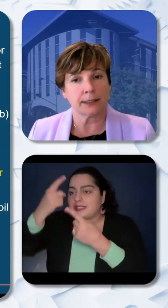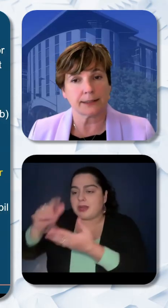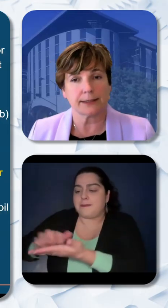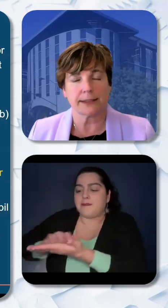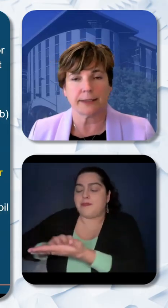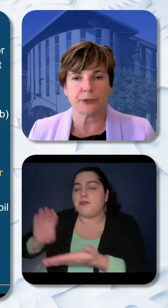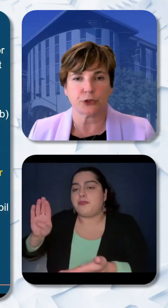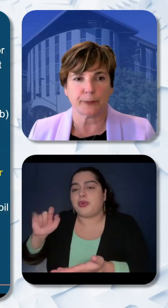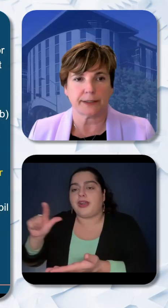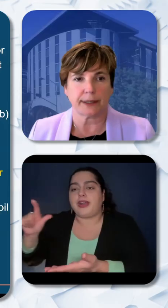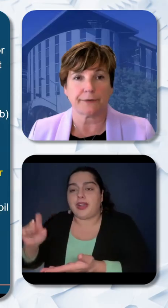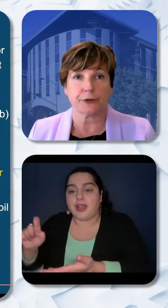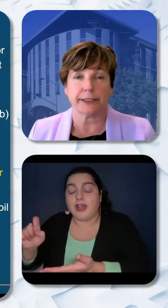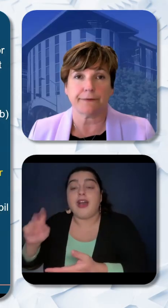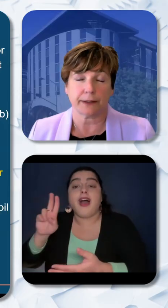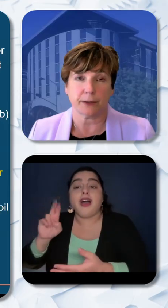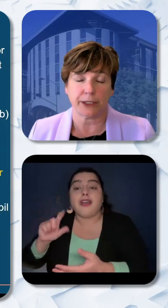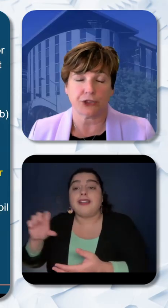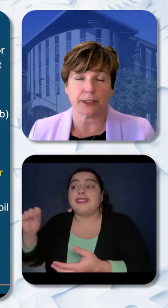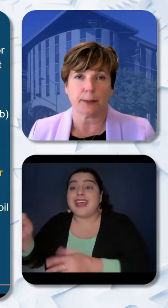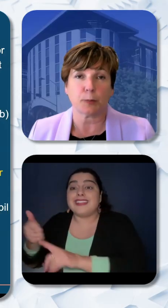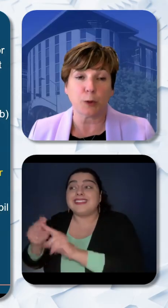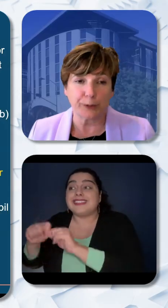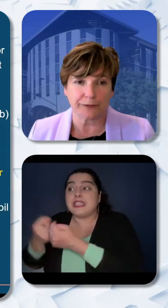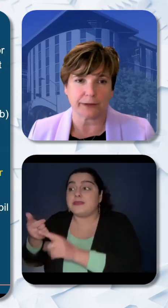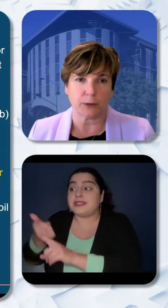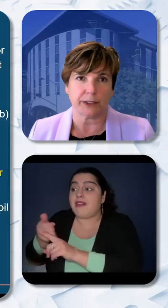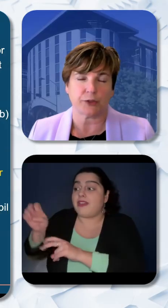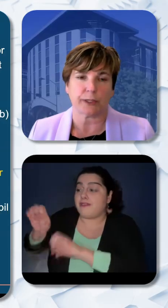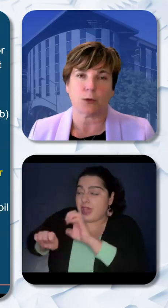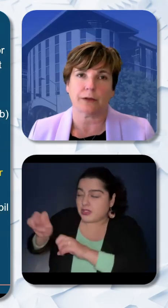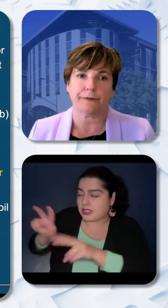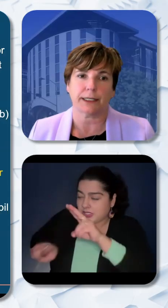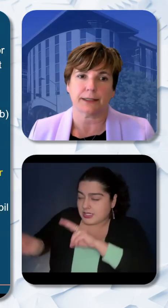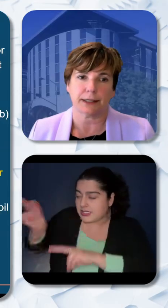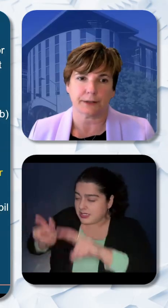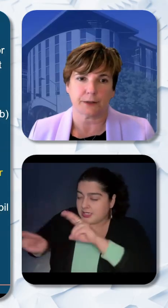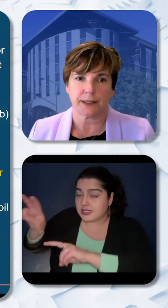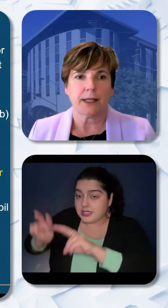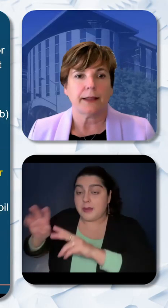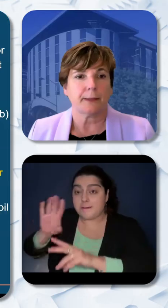unless the team determines after evaluation and appropriate evaluation by qualified assessors